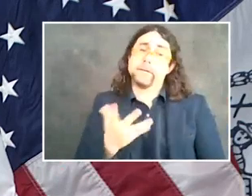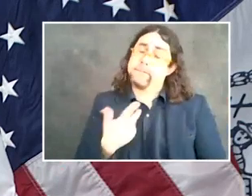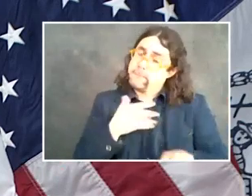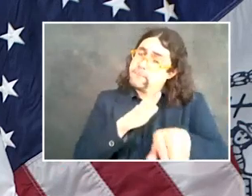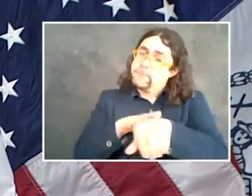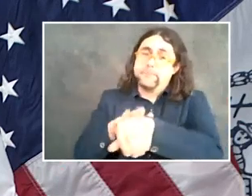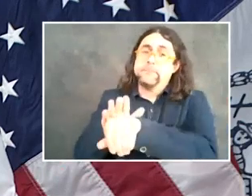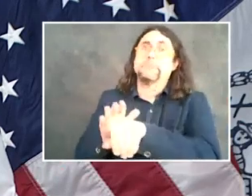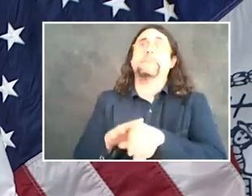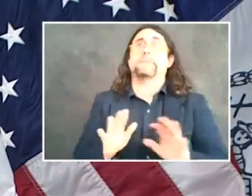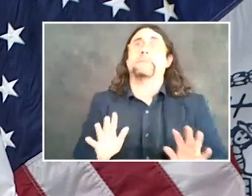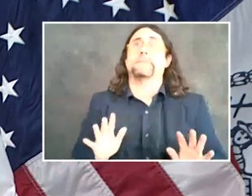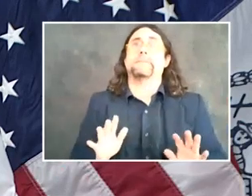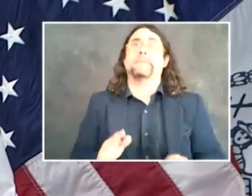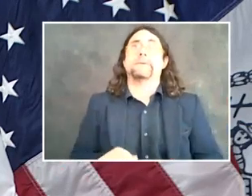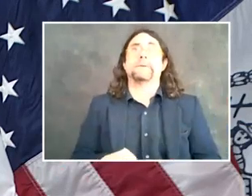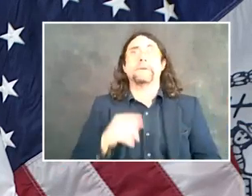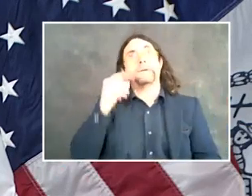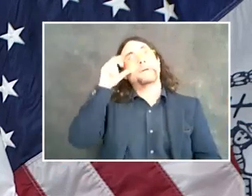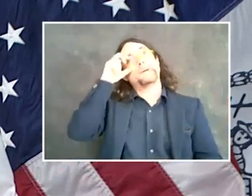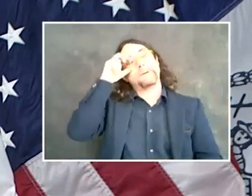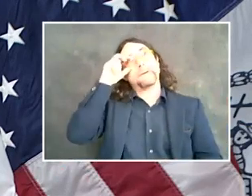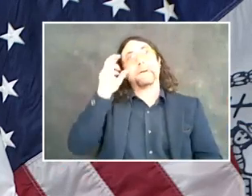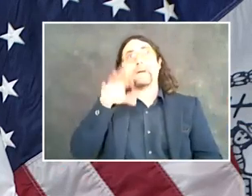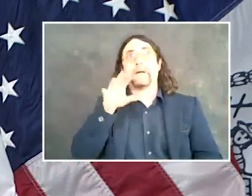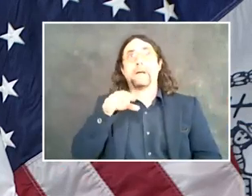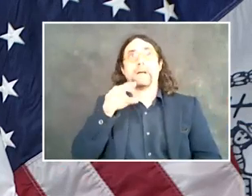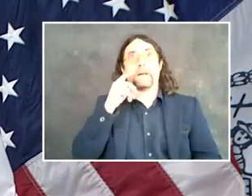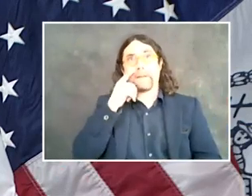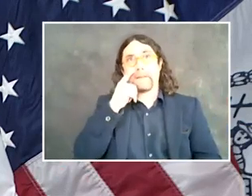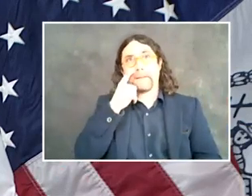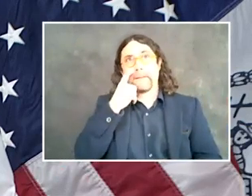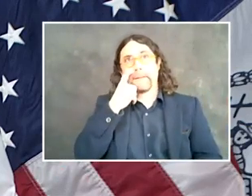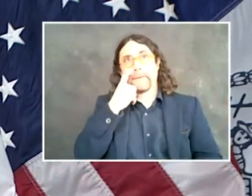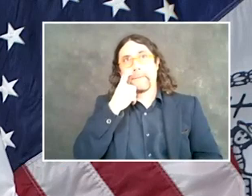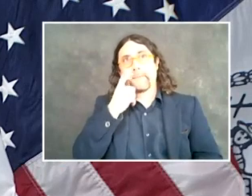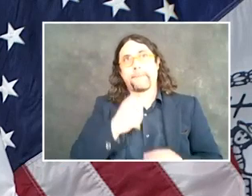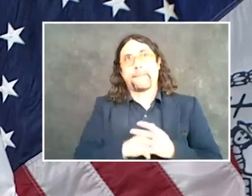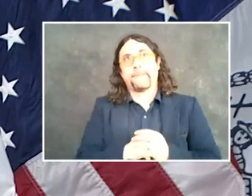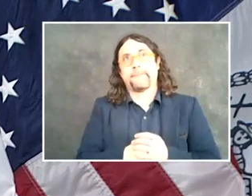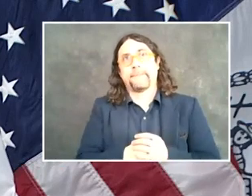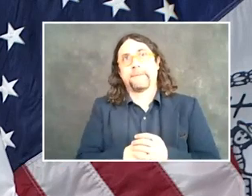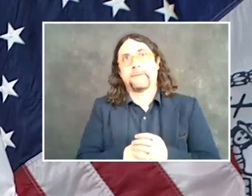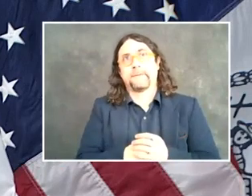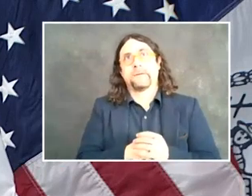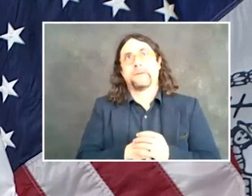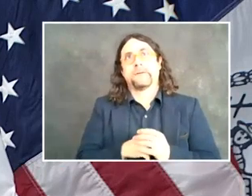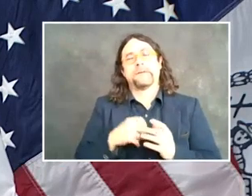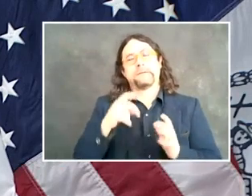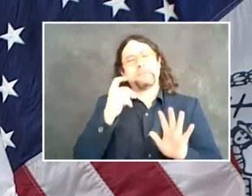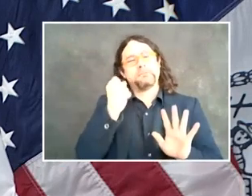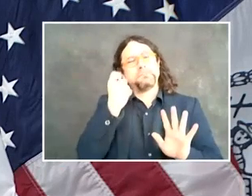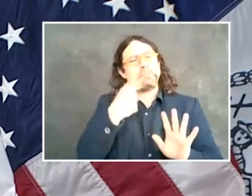I'M SAYING IF YOU HAVE A LARGE GATHERING. HUNDREDS OF PEOPLE, THOUSANDS OF PEOPLE.